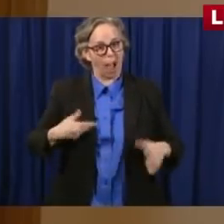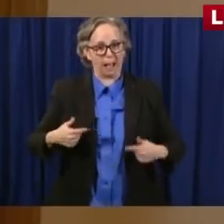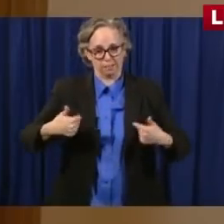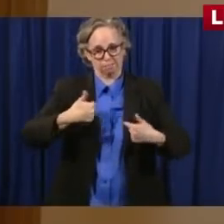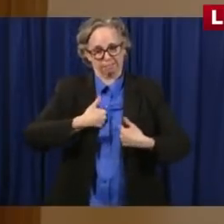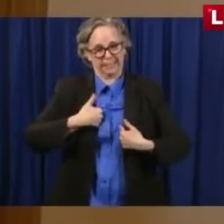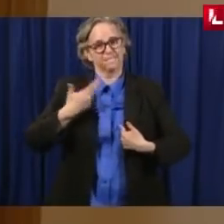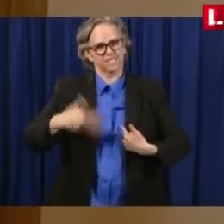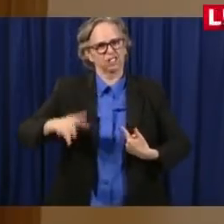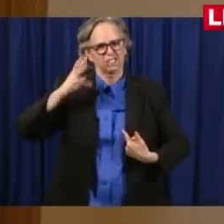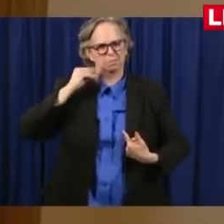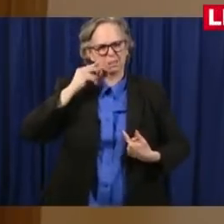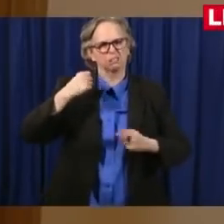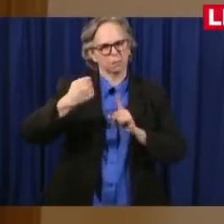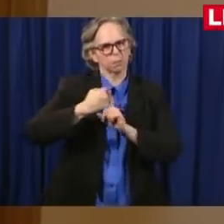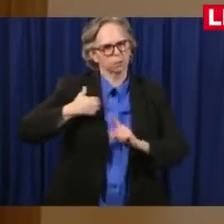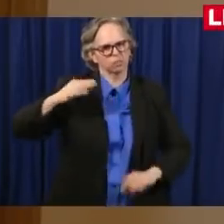I AM WEARING BLUE.